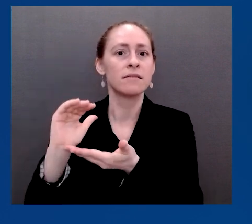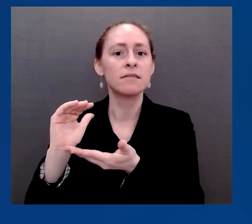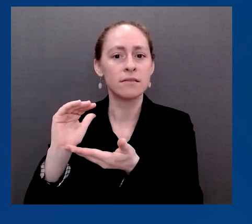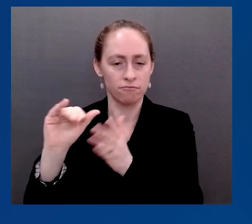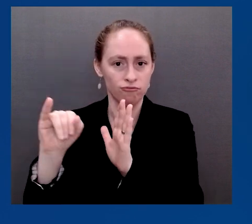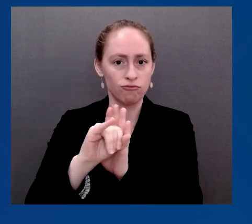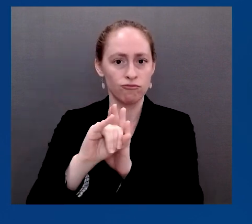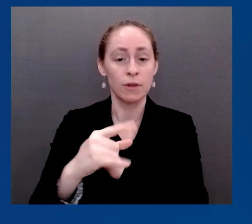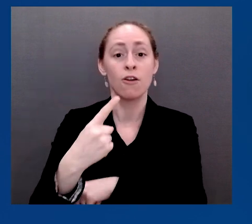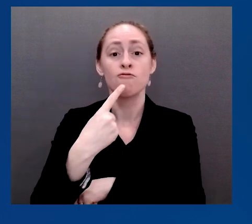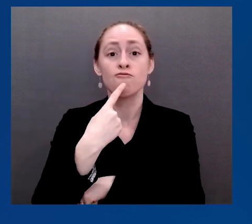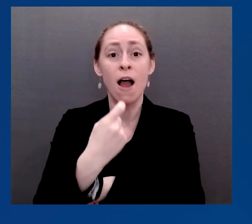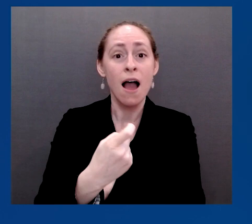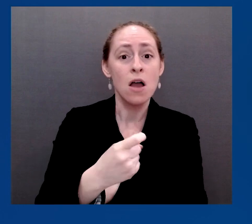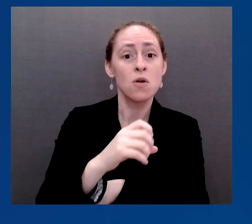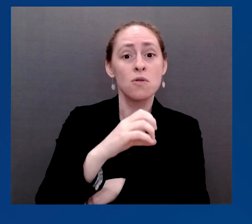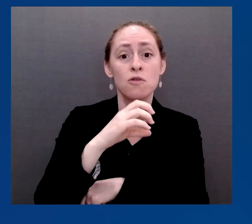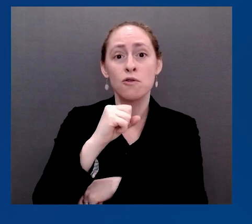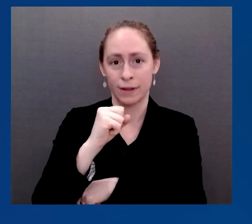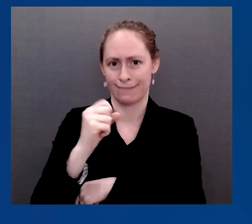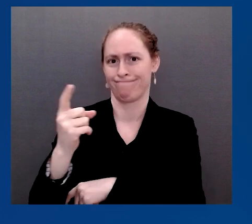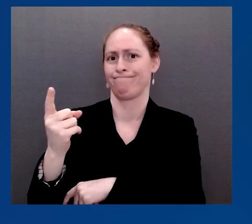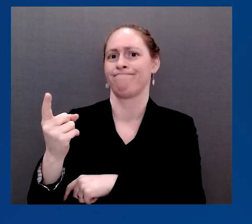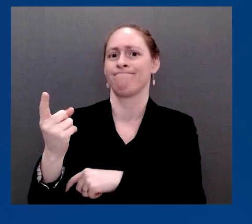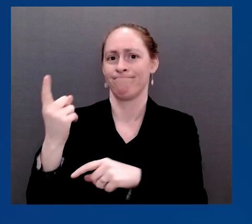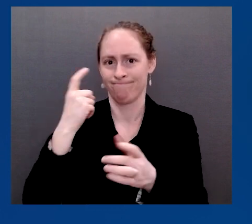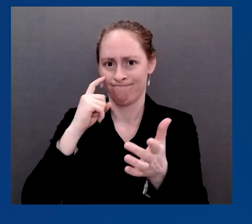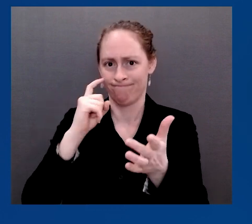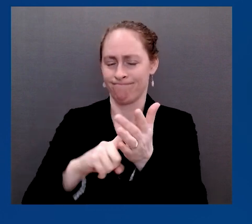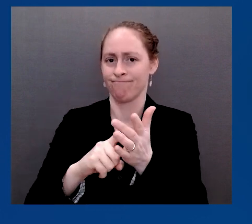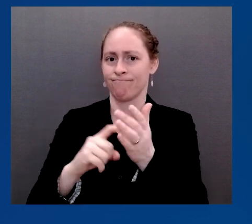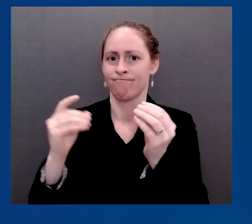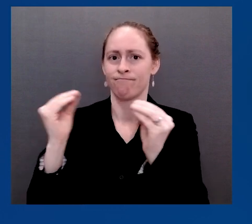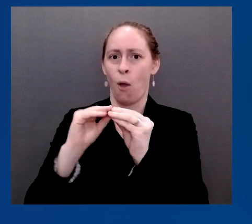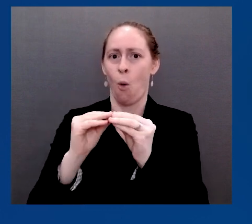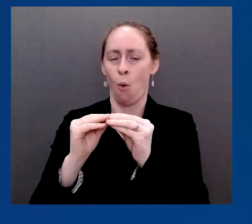This is a powerful tool that, when paired with traditional public health surveillance,